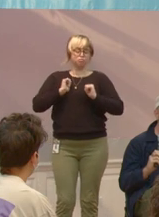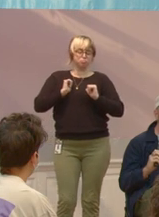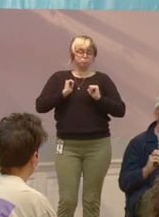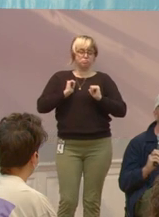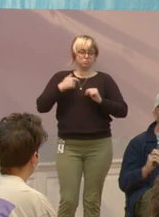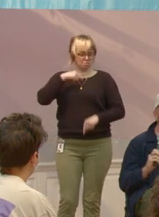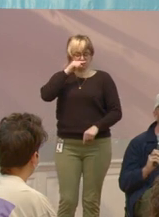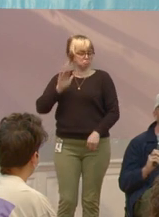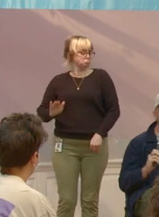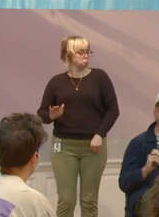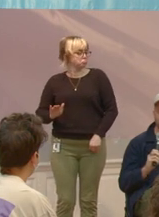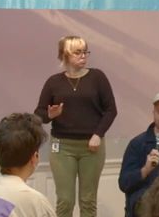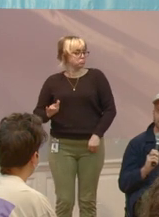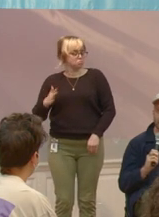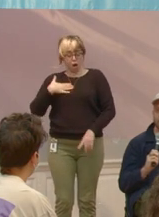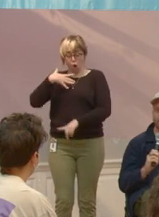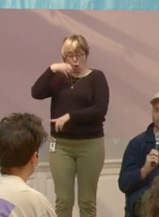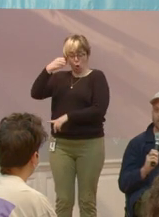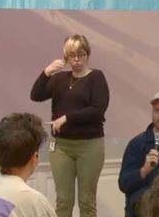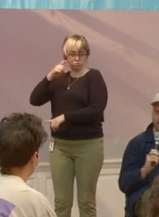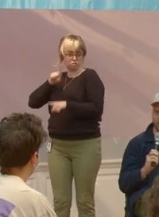As a kid I was my older sister was a dancer and I always wanted